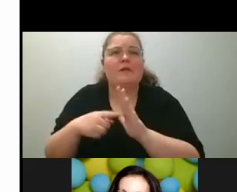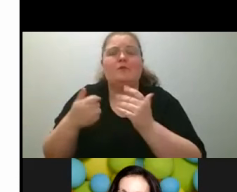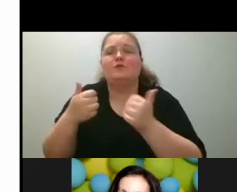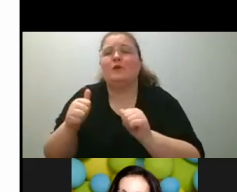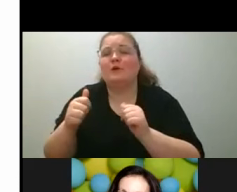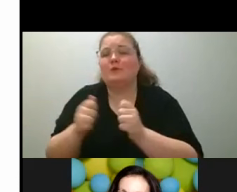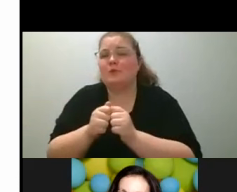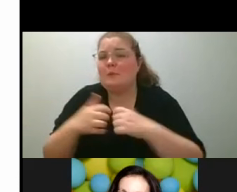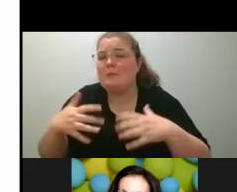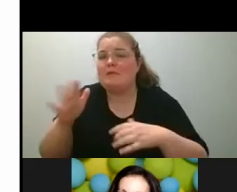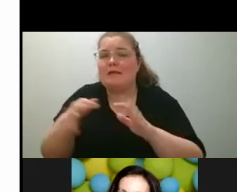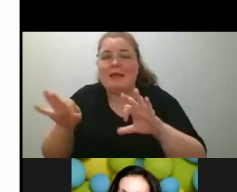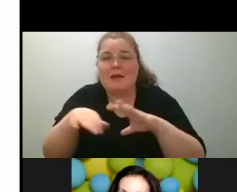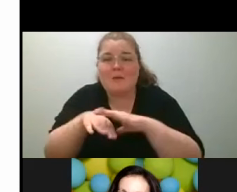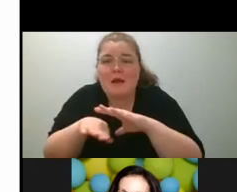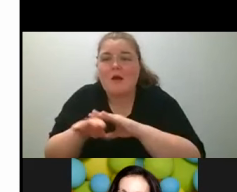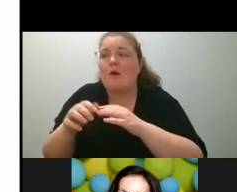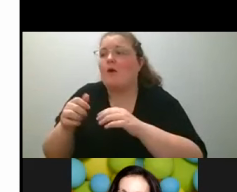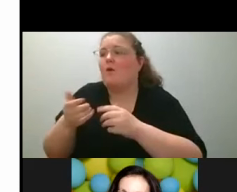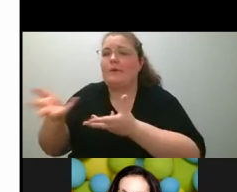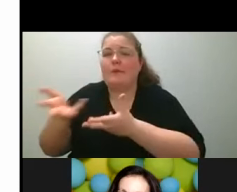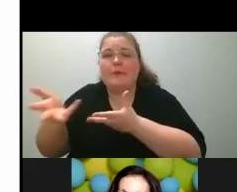and working with communities that speak different languages.